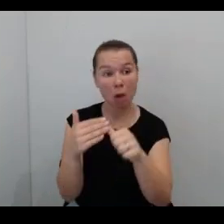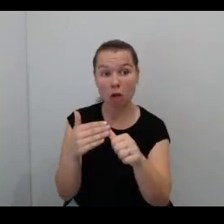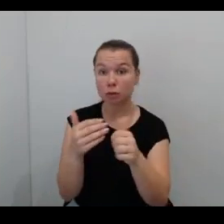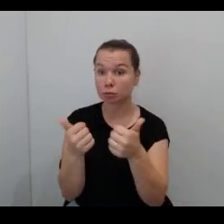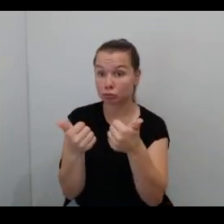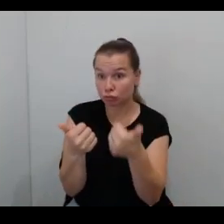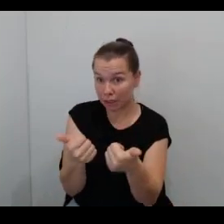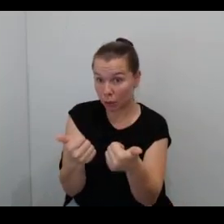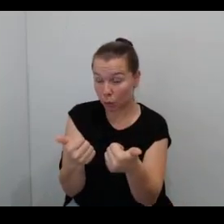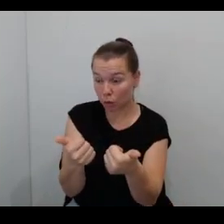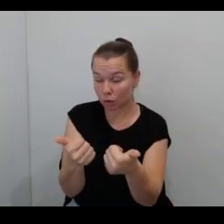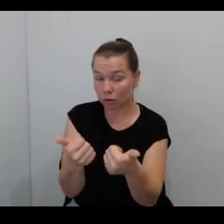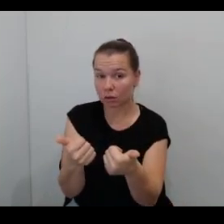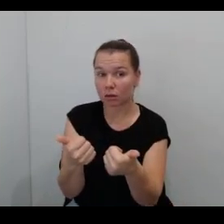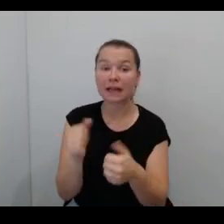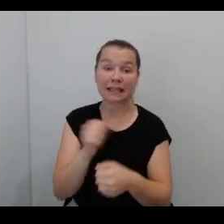How do they usually respond?